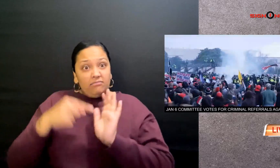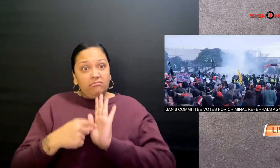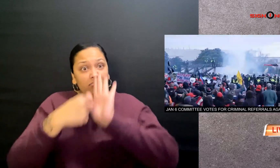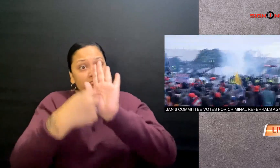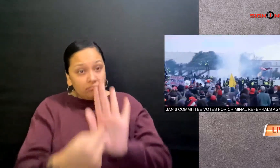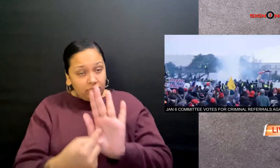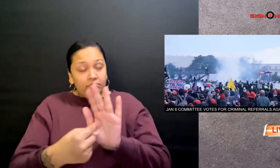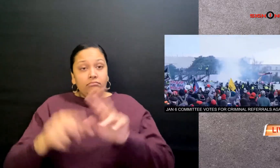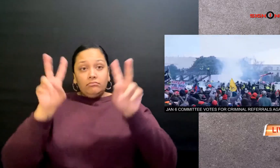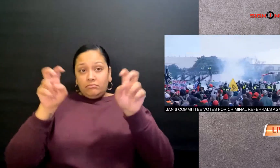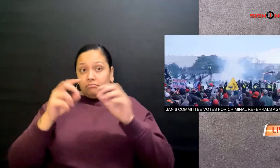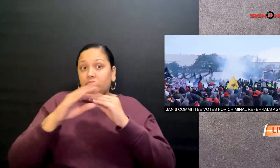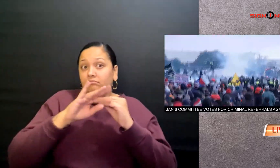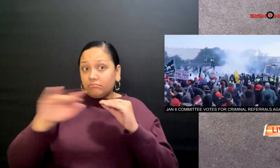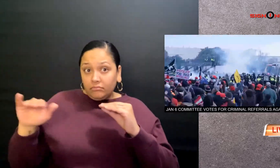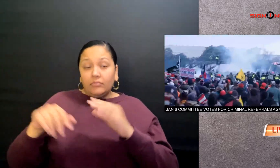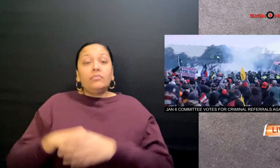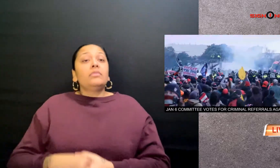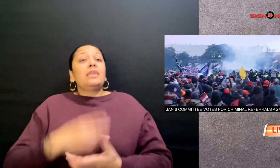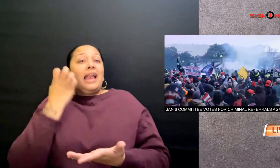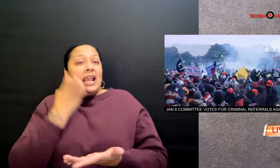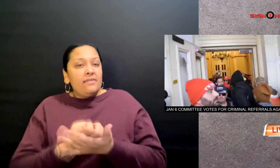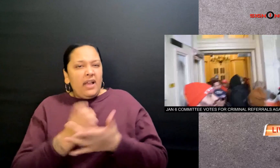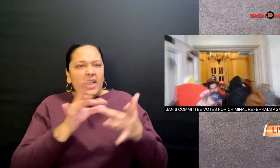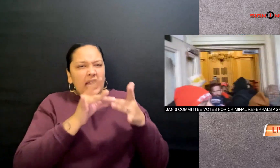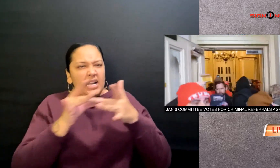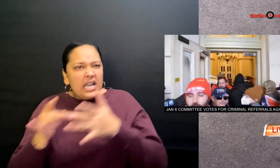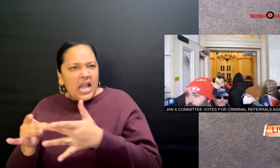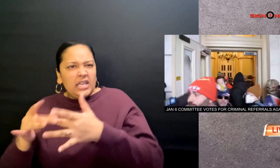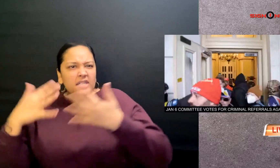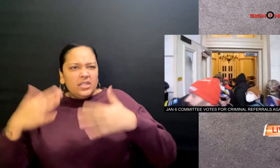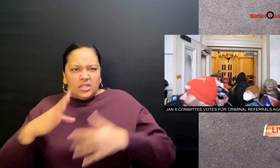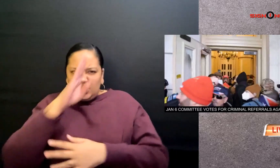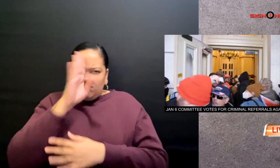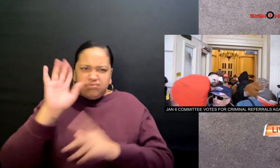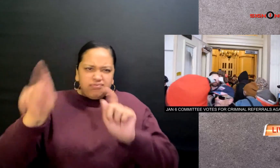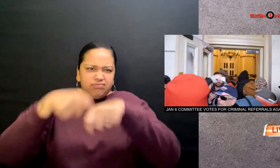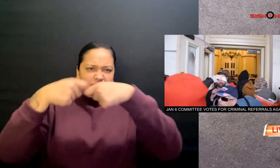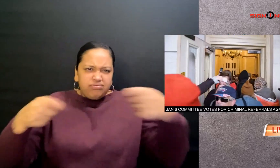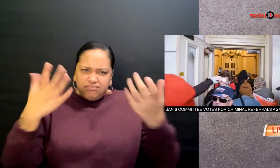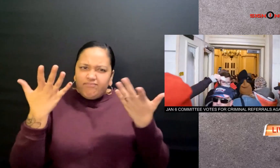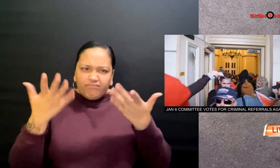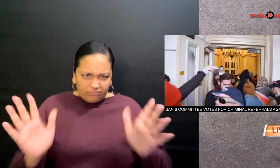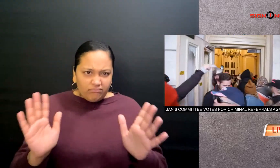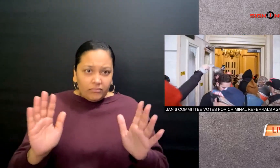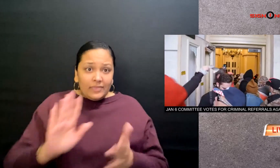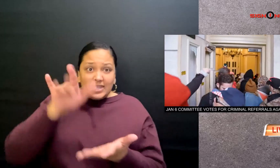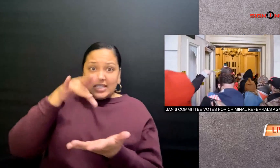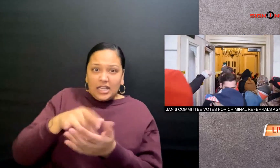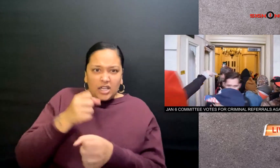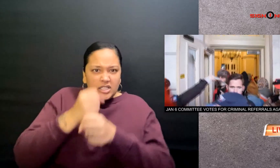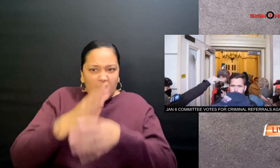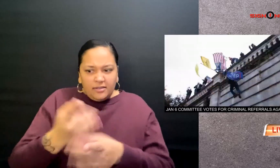it read in part the evidence has led to an overriding and straightforward